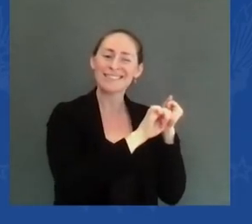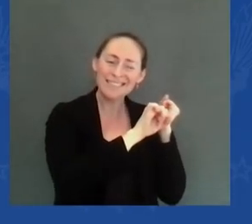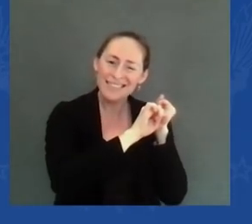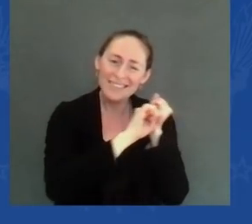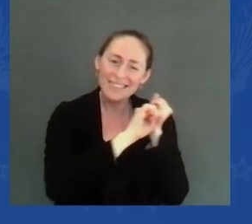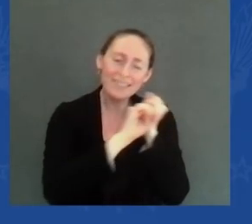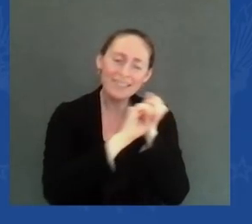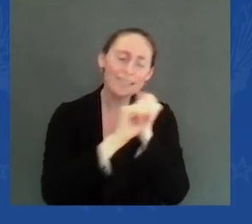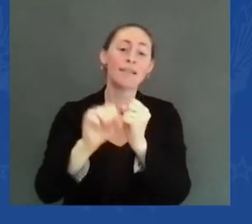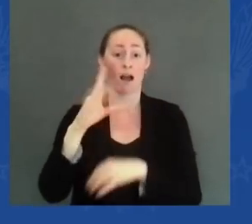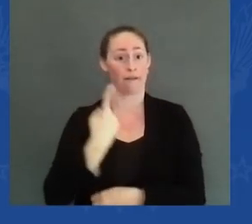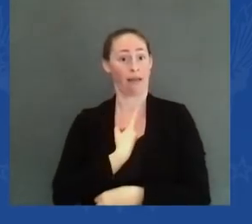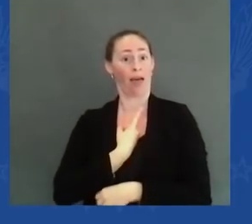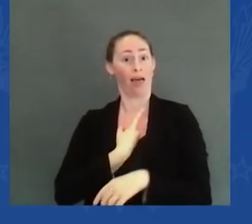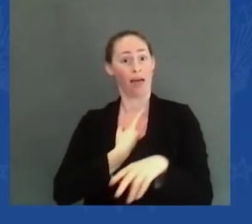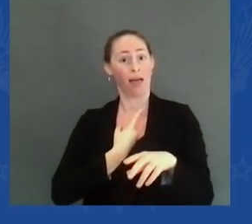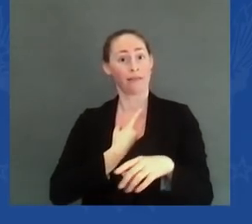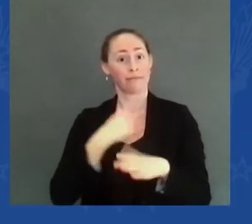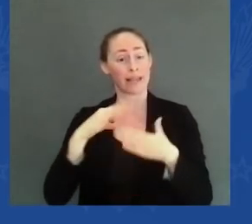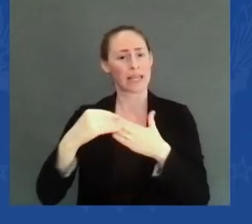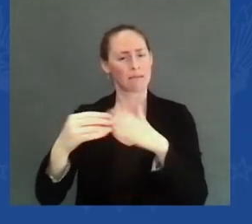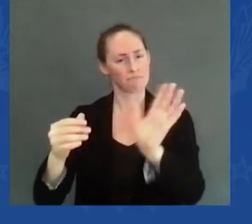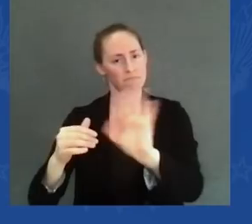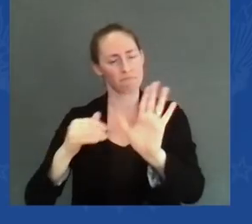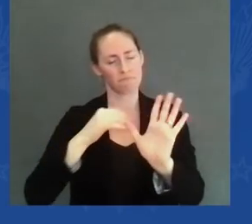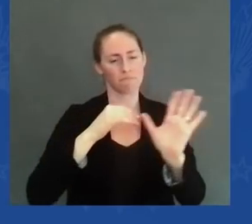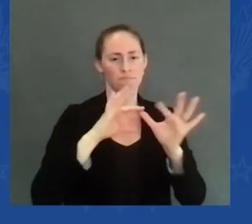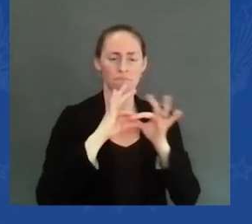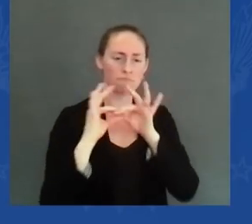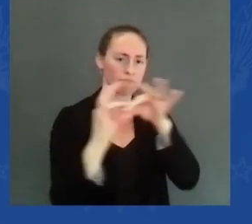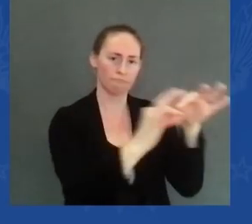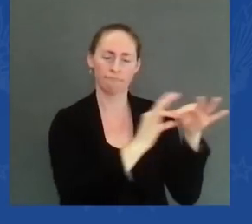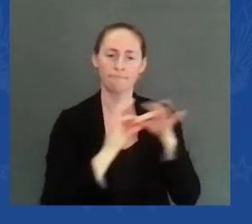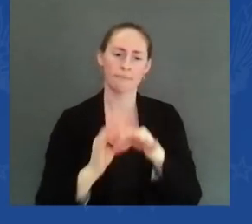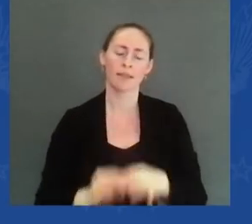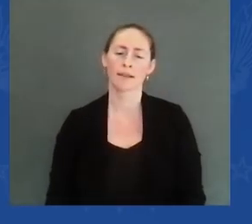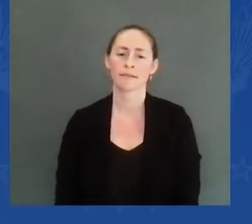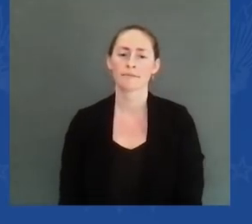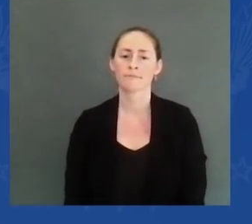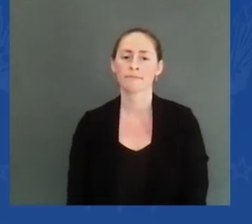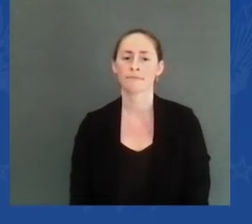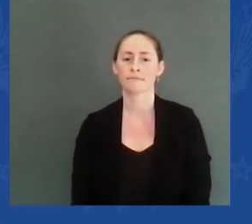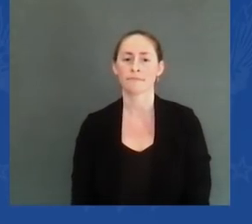communities with over 100 million Americans -- 100 [million] American --